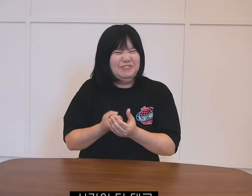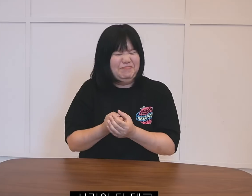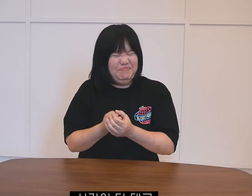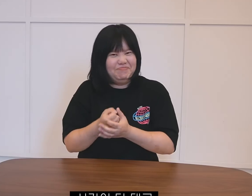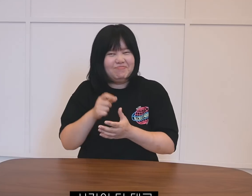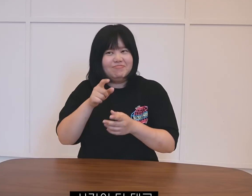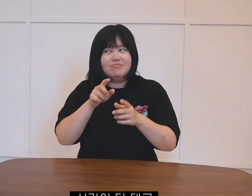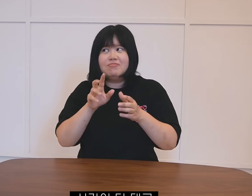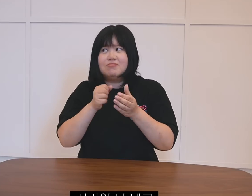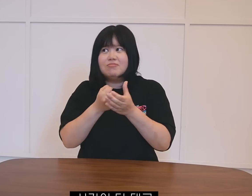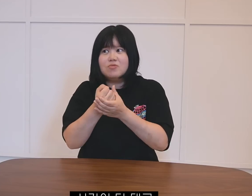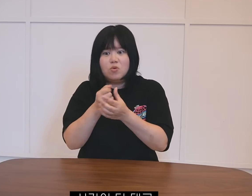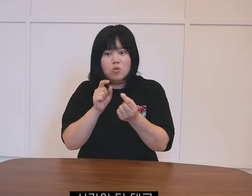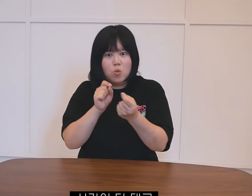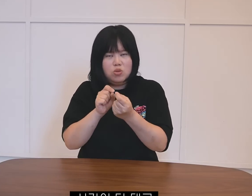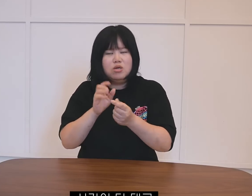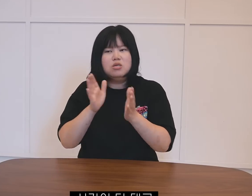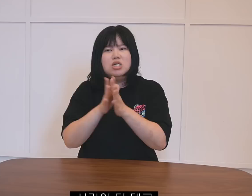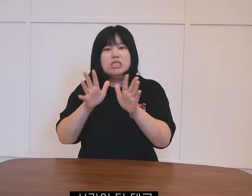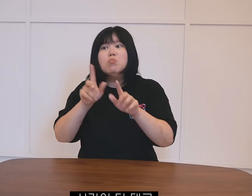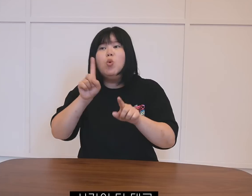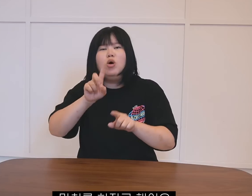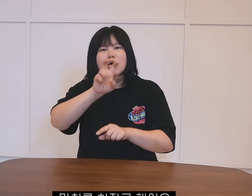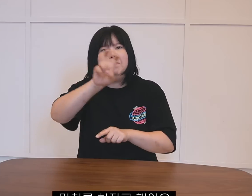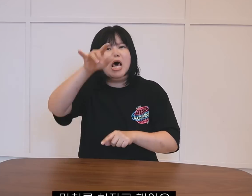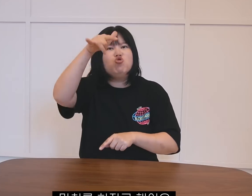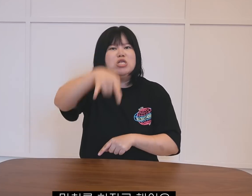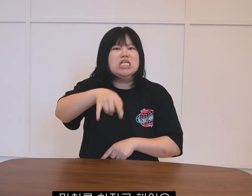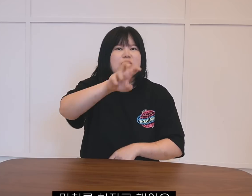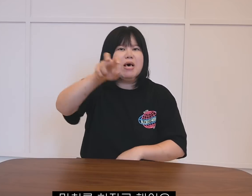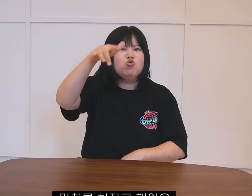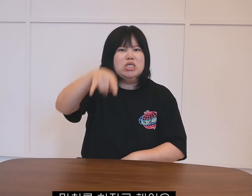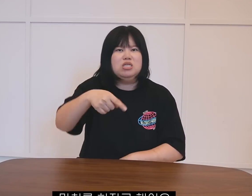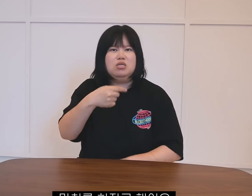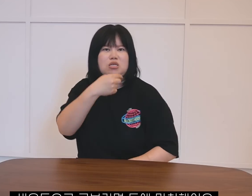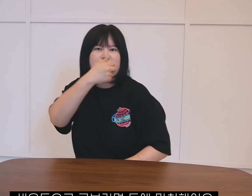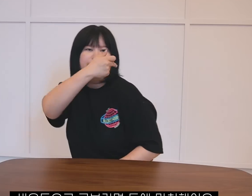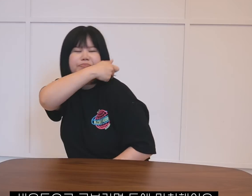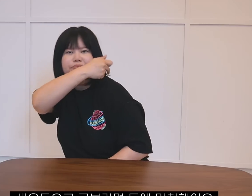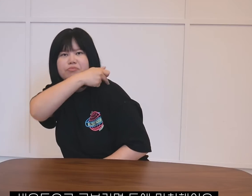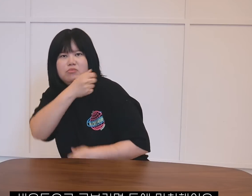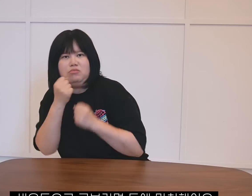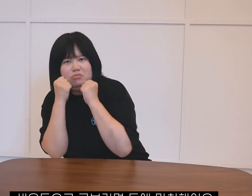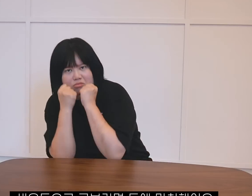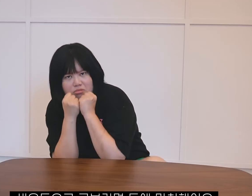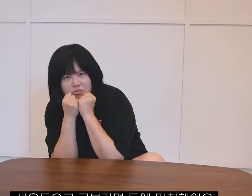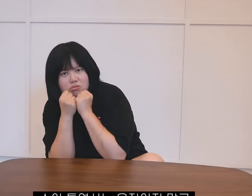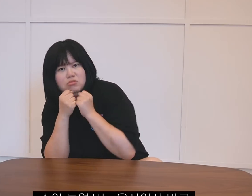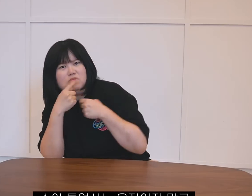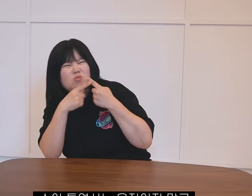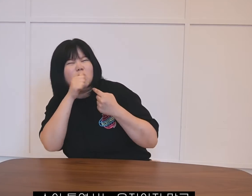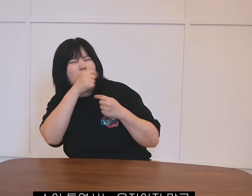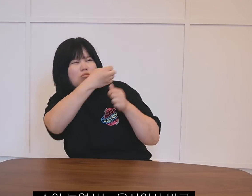The time was up and I told him to anesthetize. If you bend it with a prawn, it anesthetizes your back.